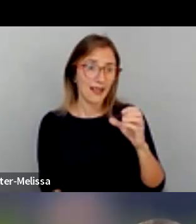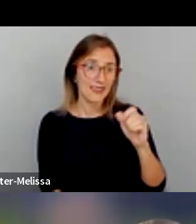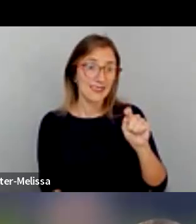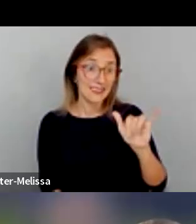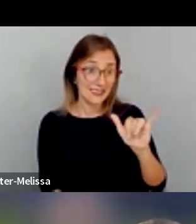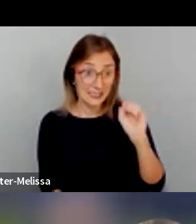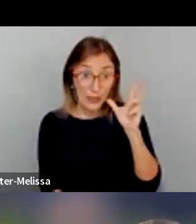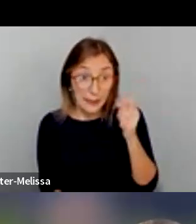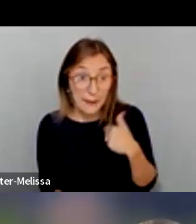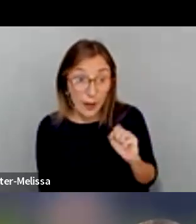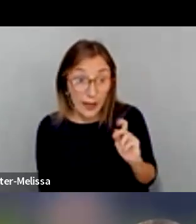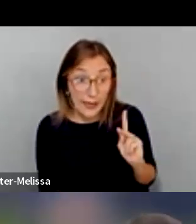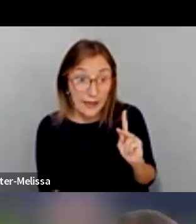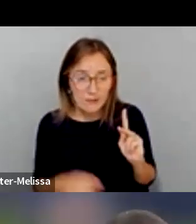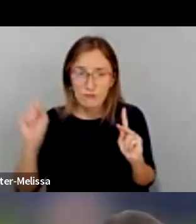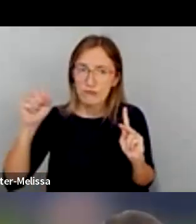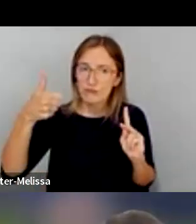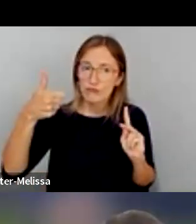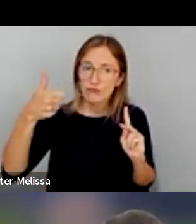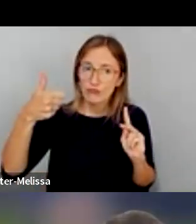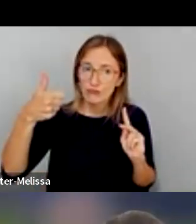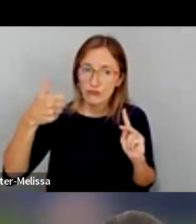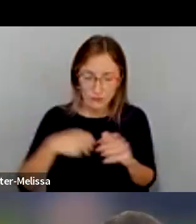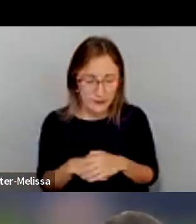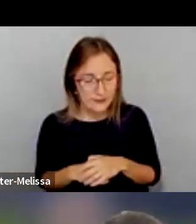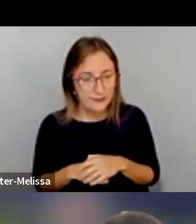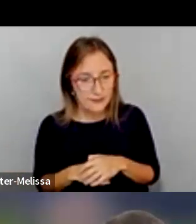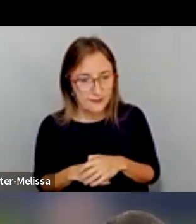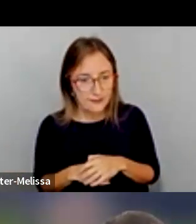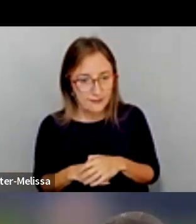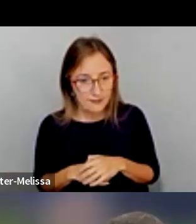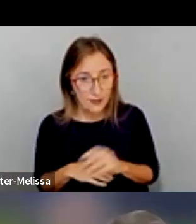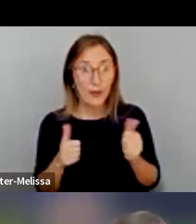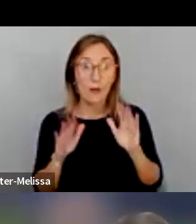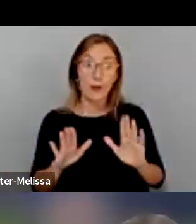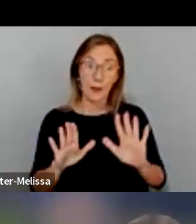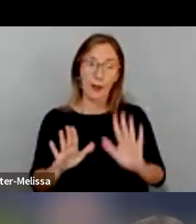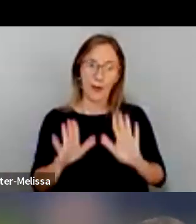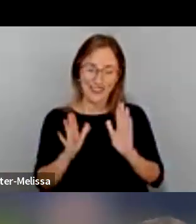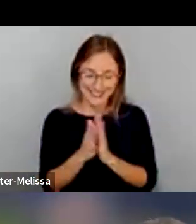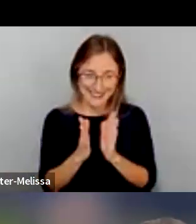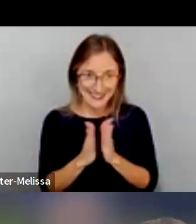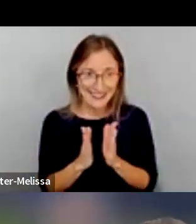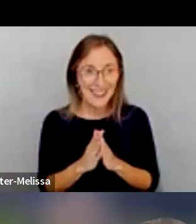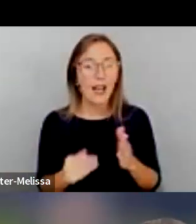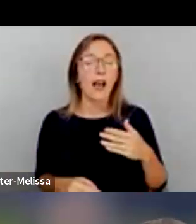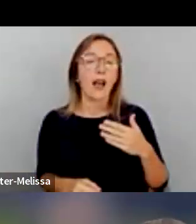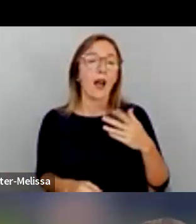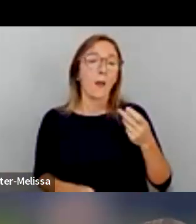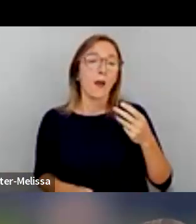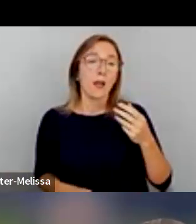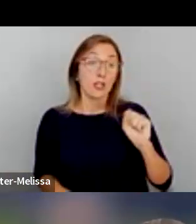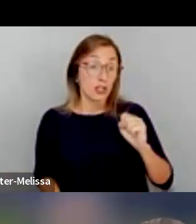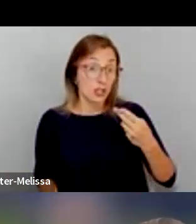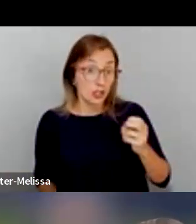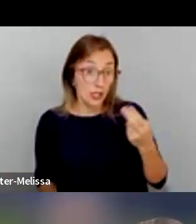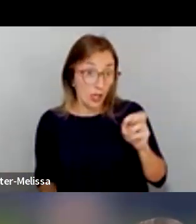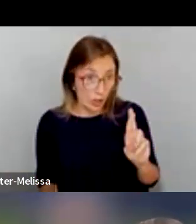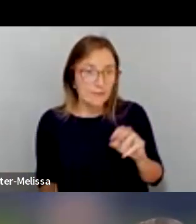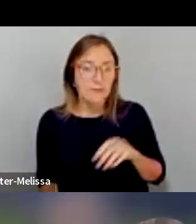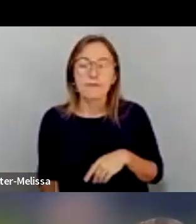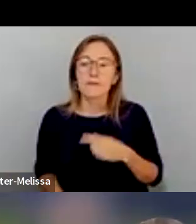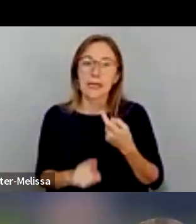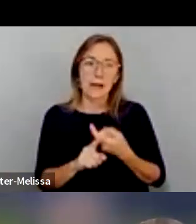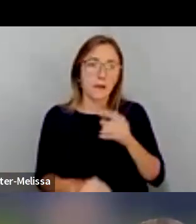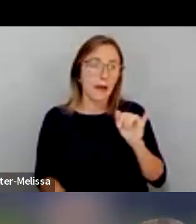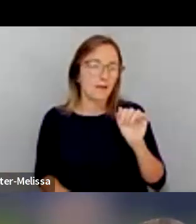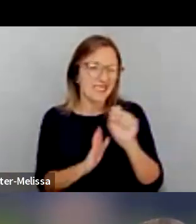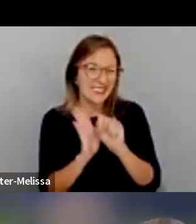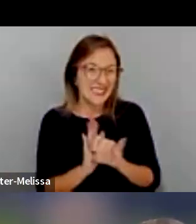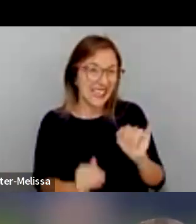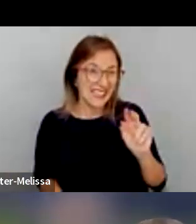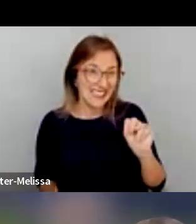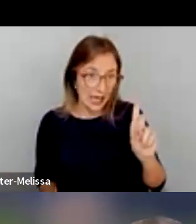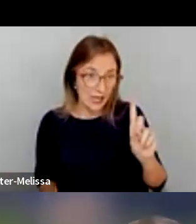want to go?